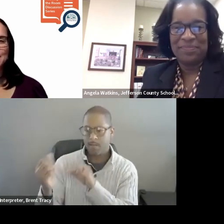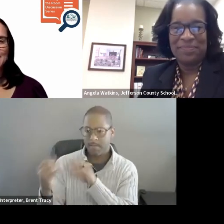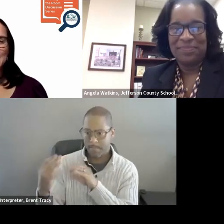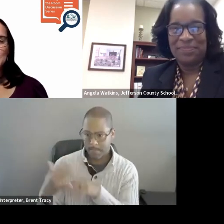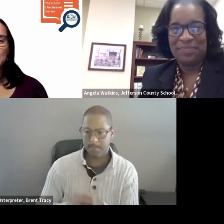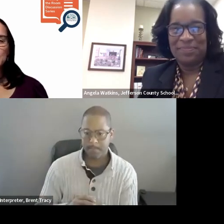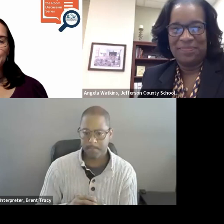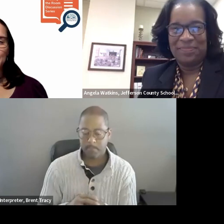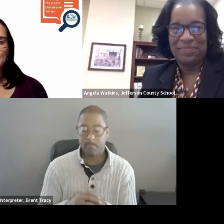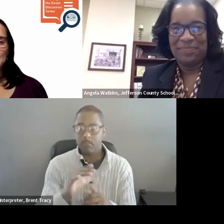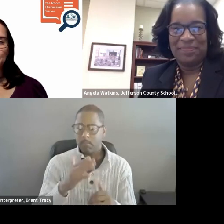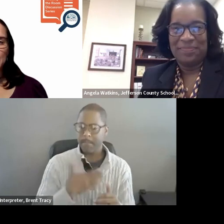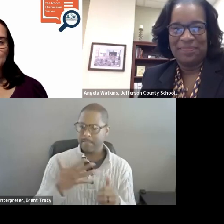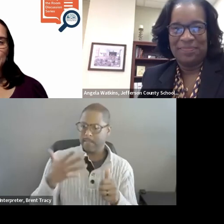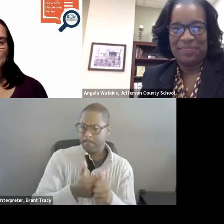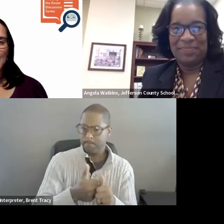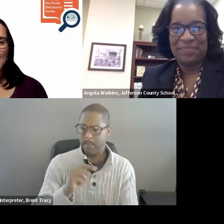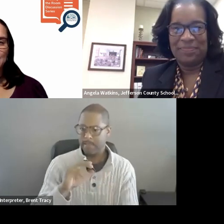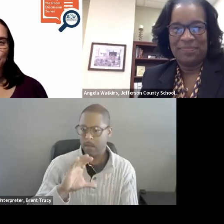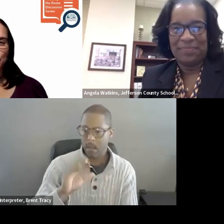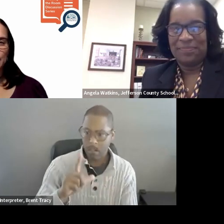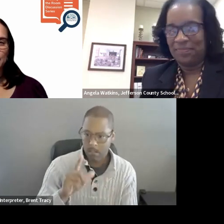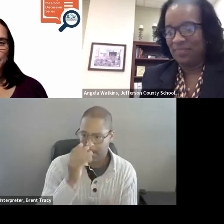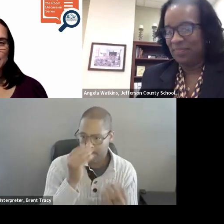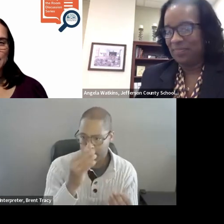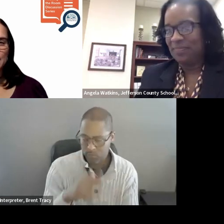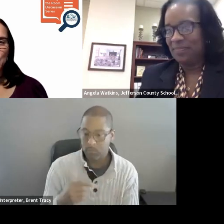please follow us on Facebook @improvingliteracy